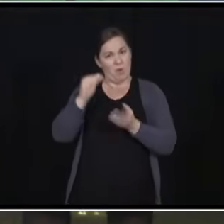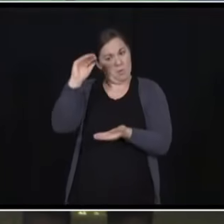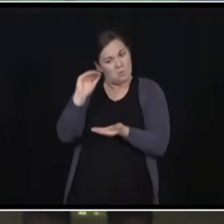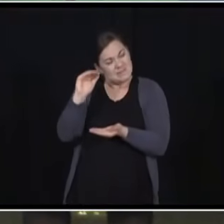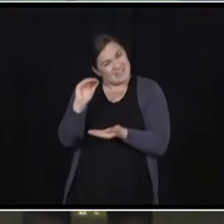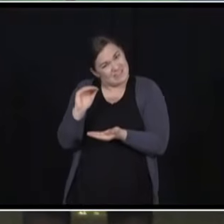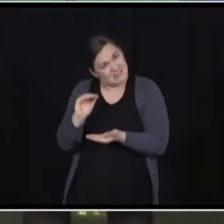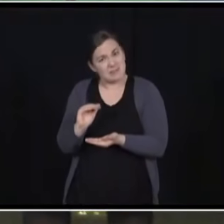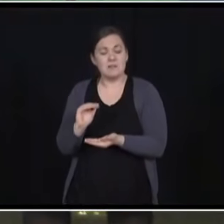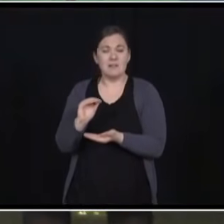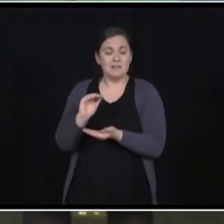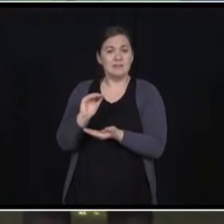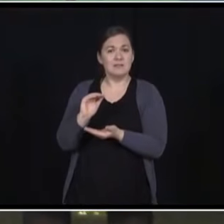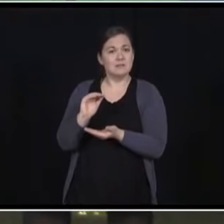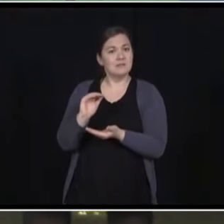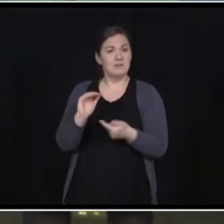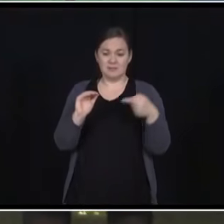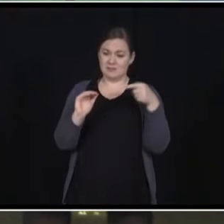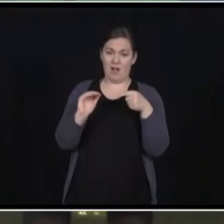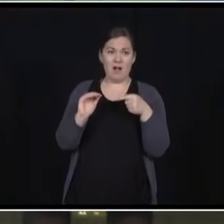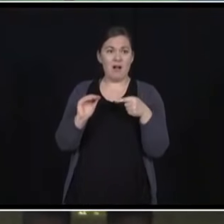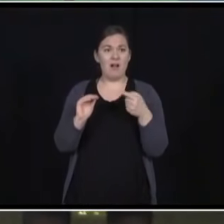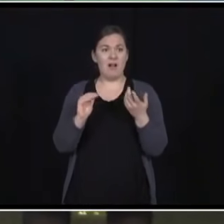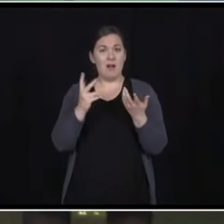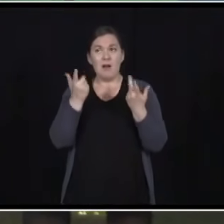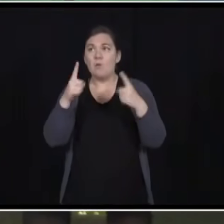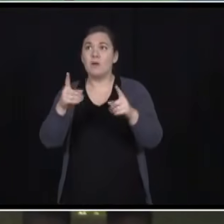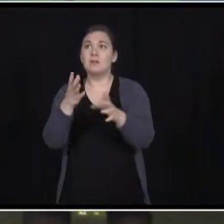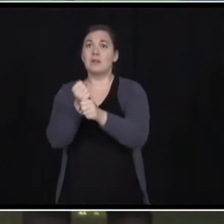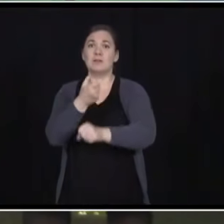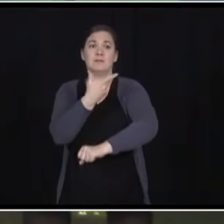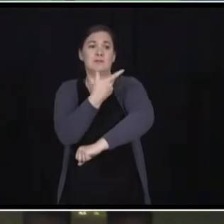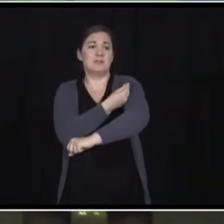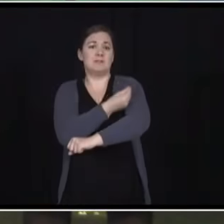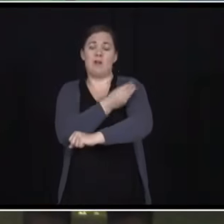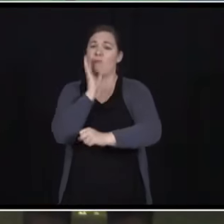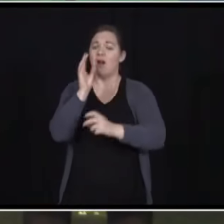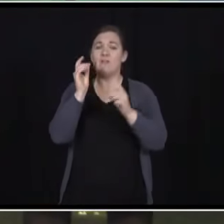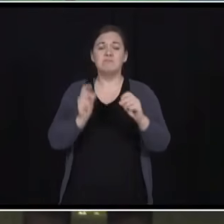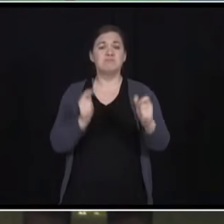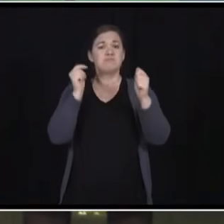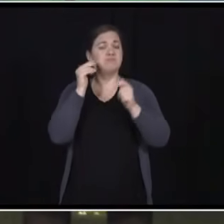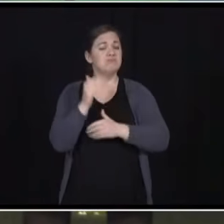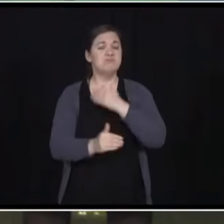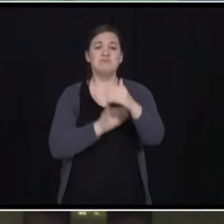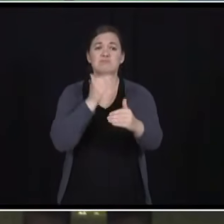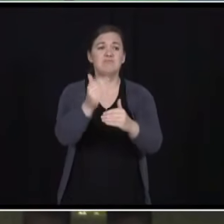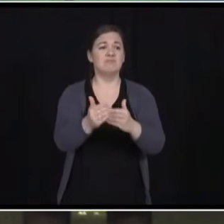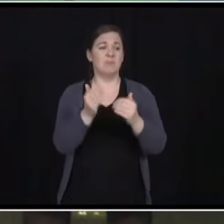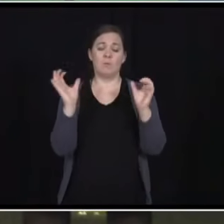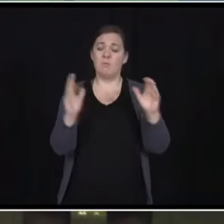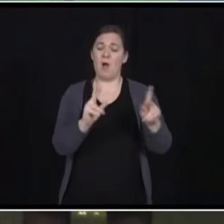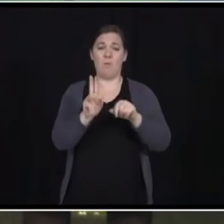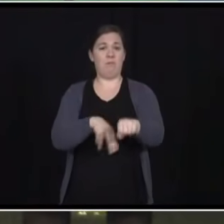were in the seer situation and we are doing everything we can to lower the cases and get the vaccines